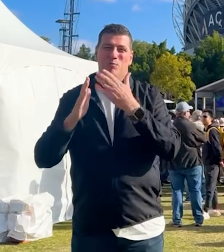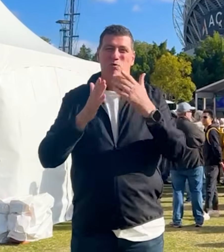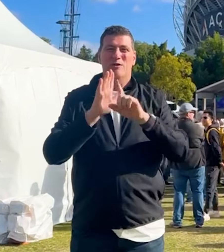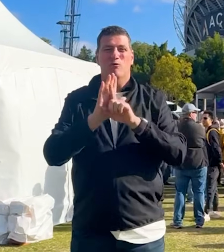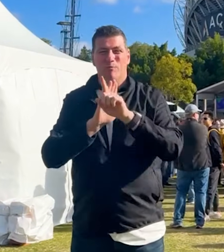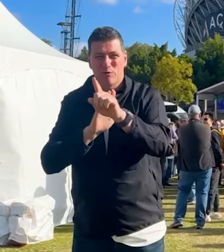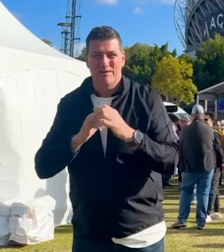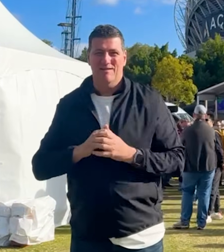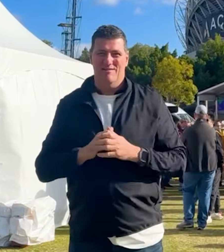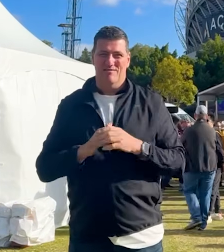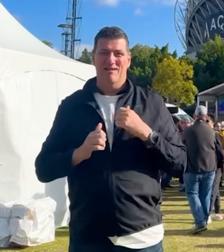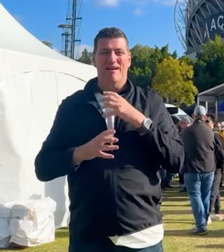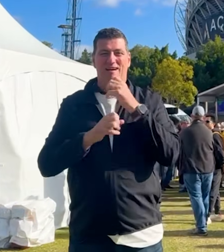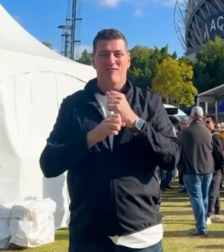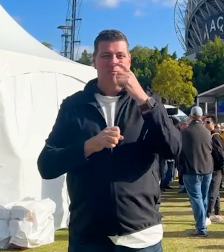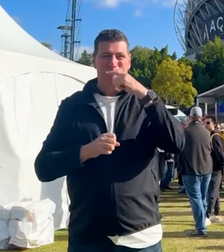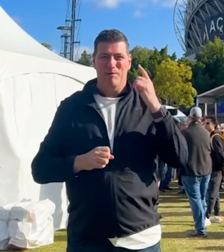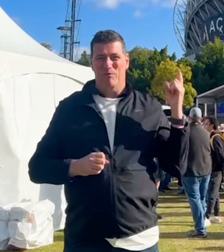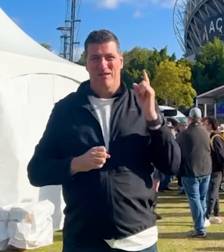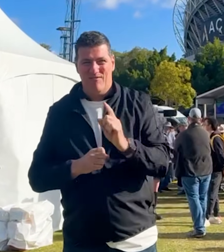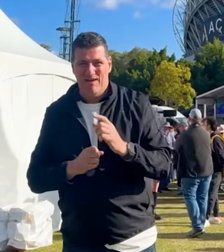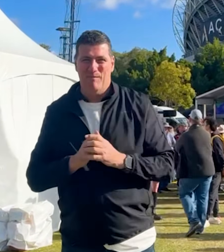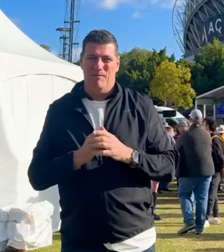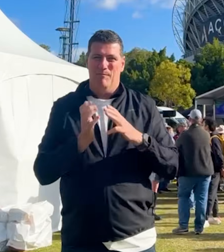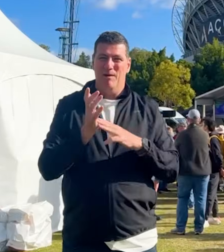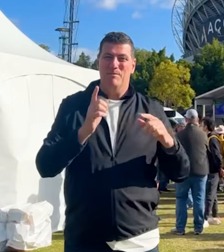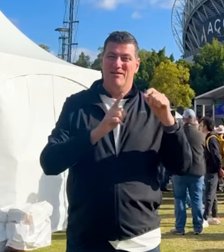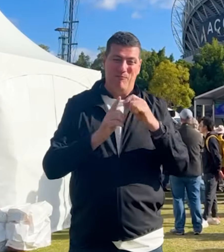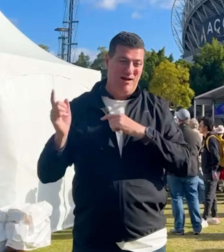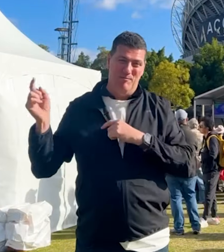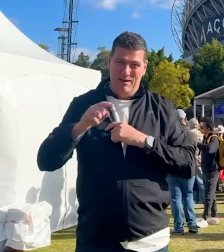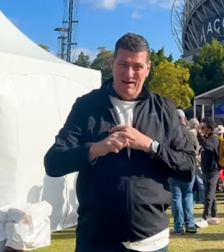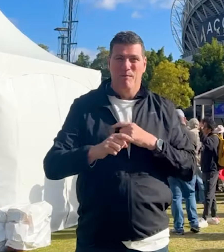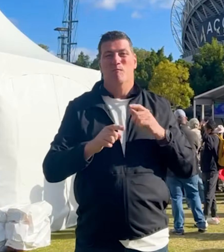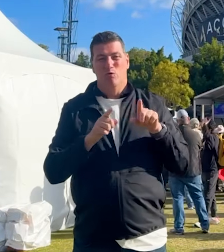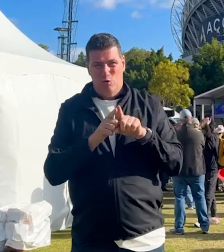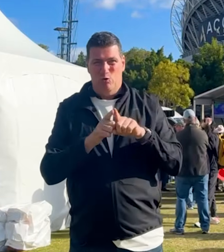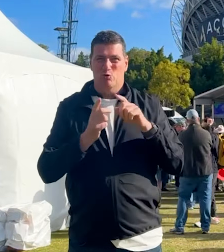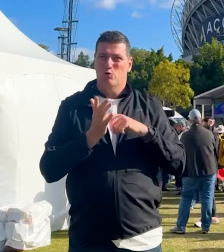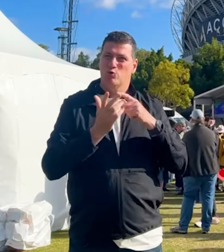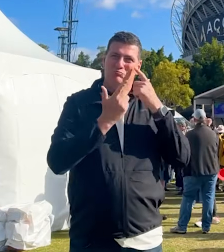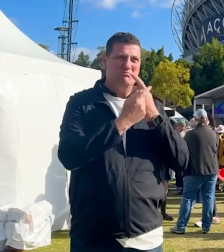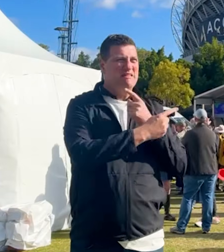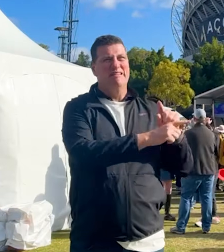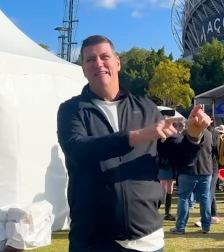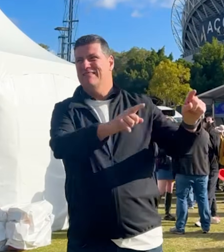And thank you to community representatives, members of Parliament, members of government